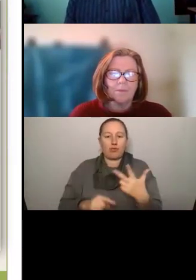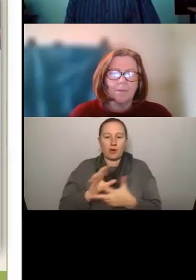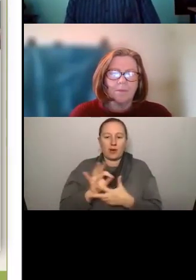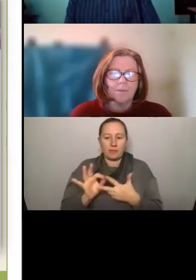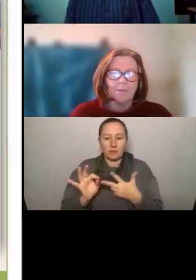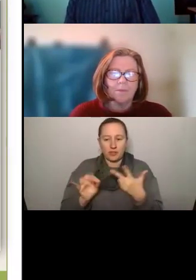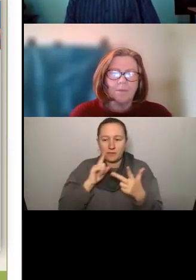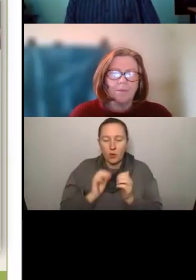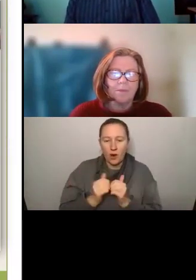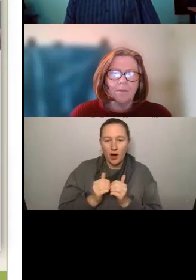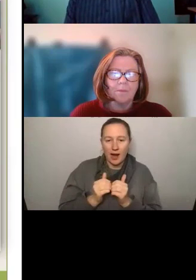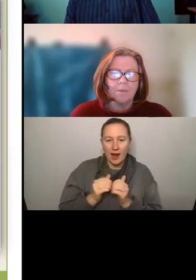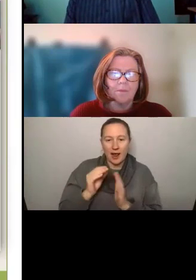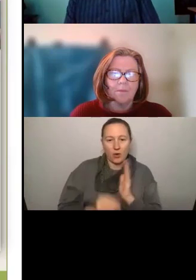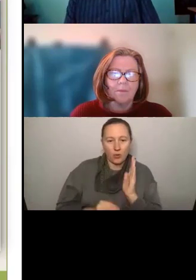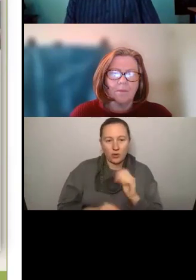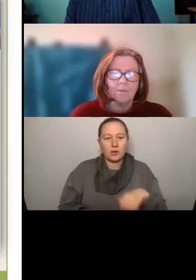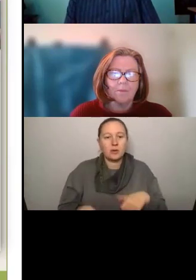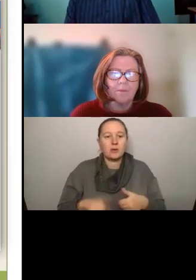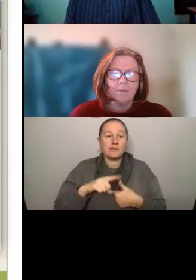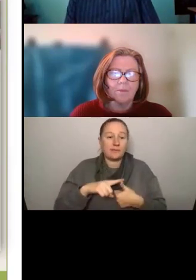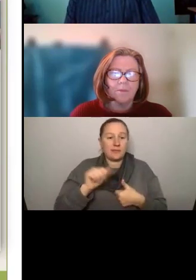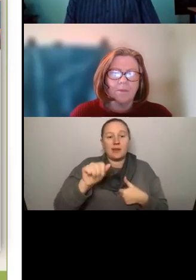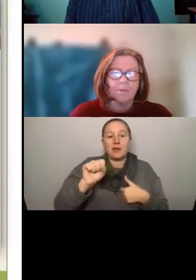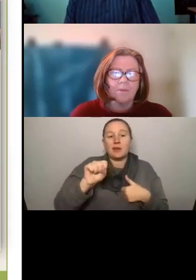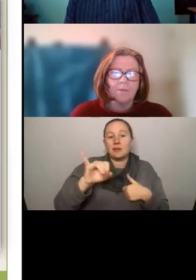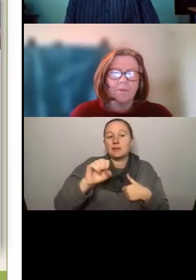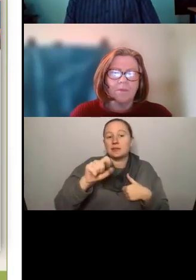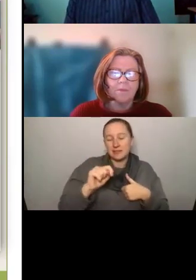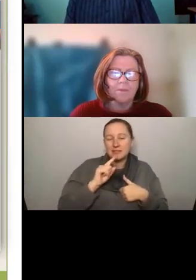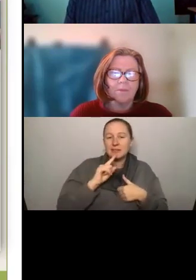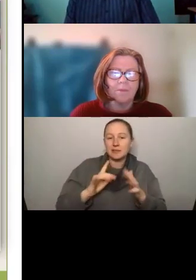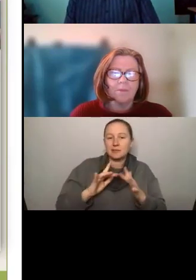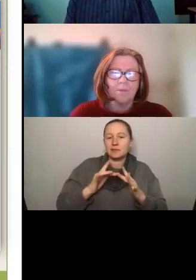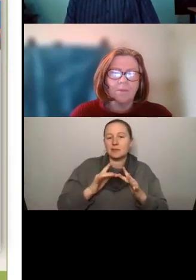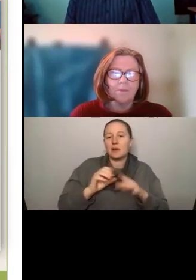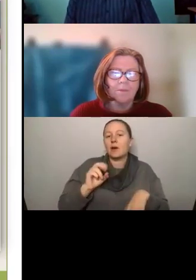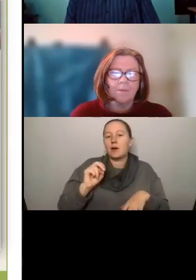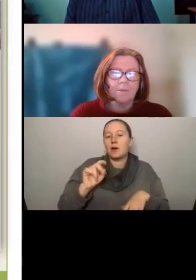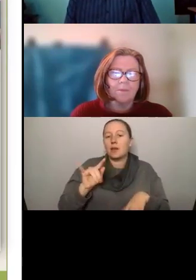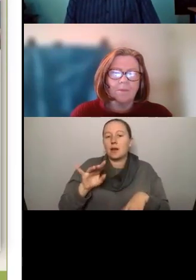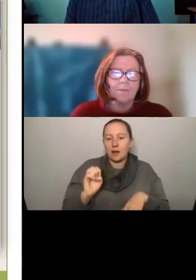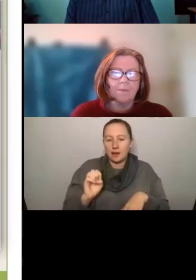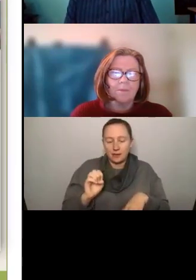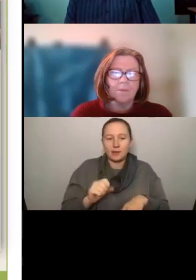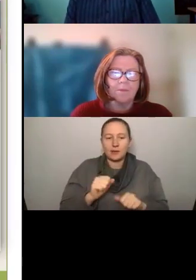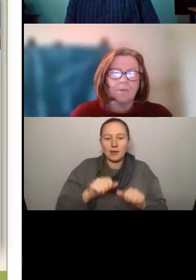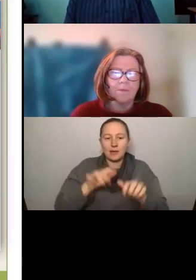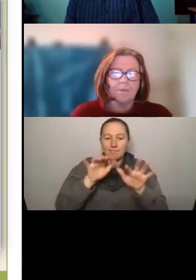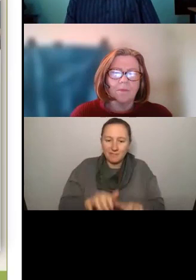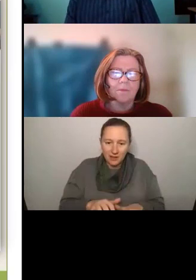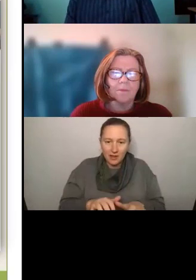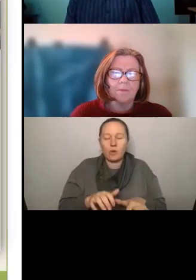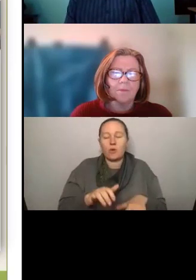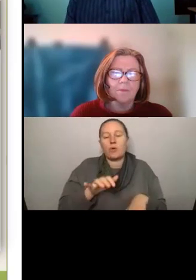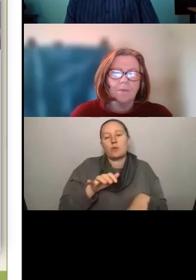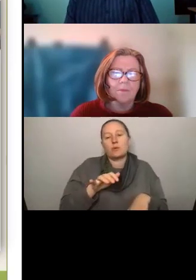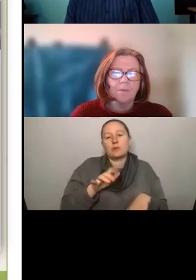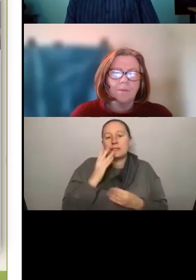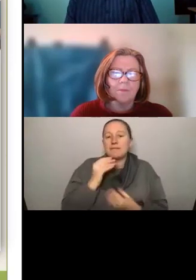You can go to assist, which is our online version of all this and you can put in the information for your award